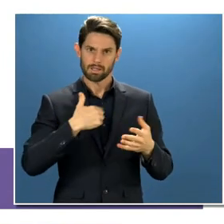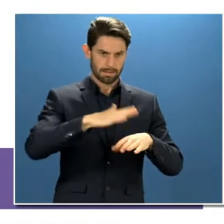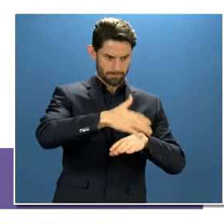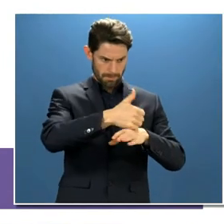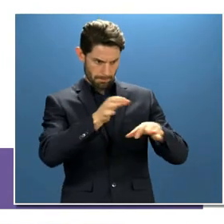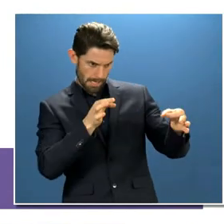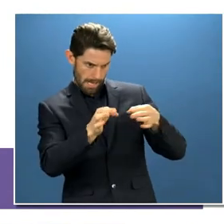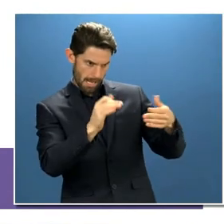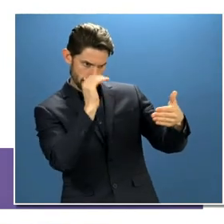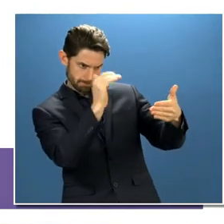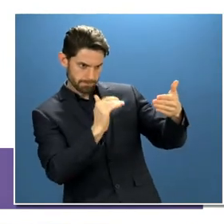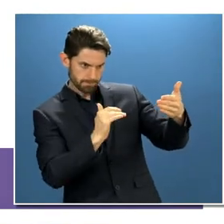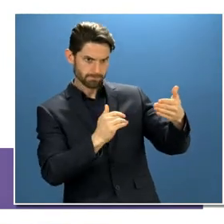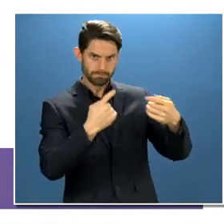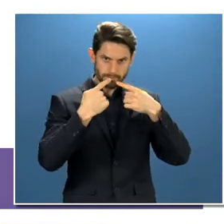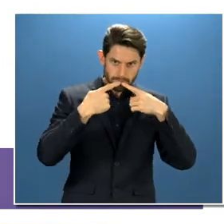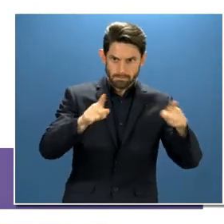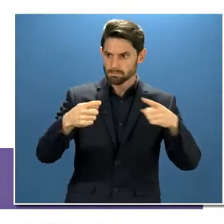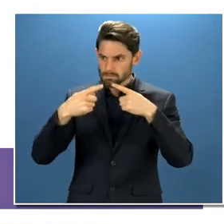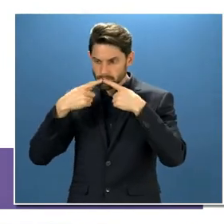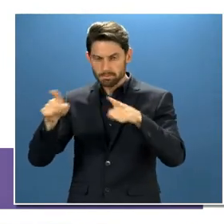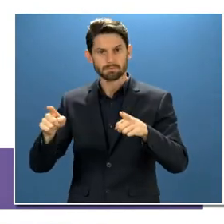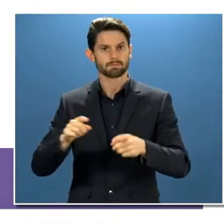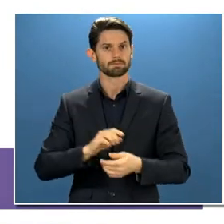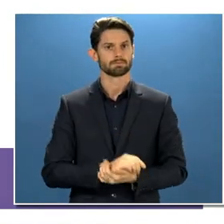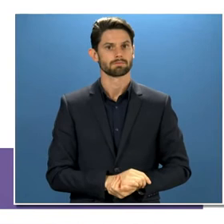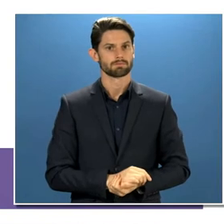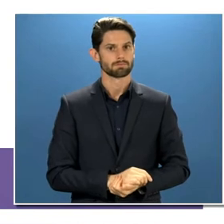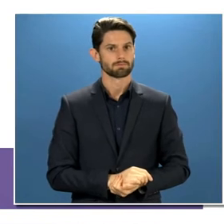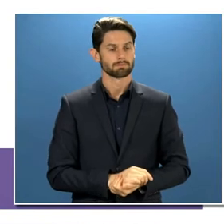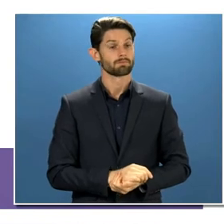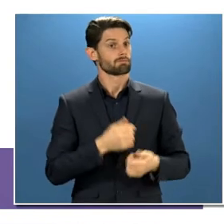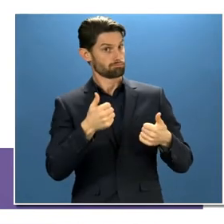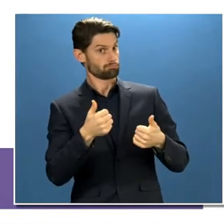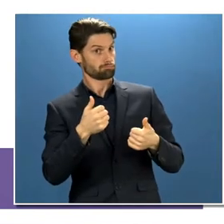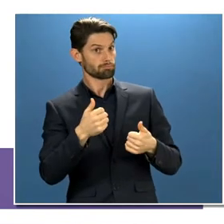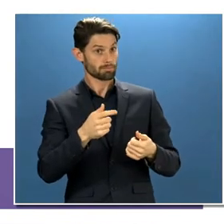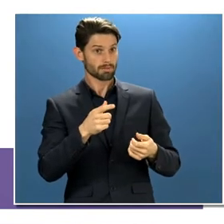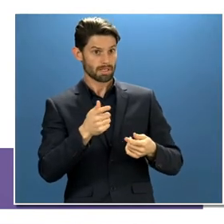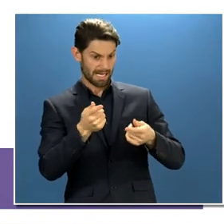To help everybody have a better understanding. Yes. The last thing I'm going to ask you about is you've made